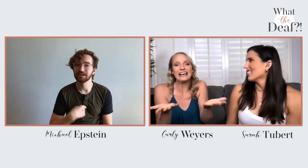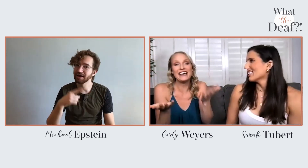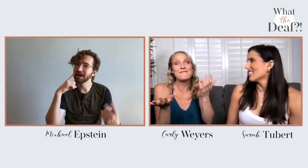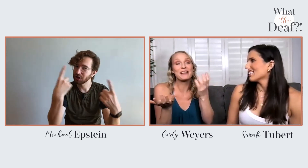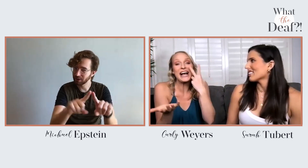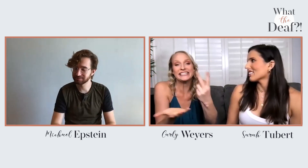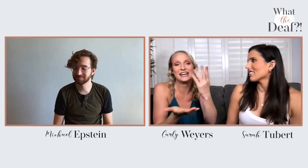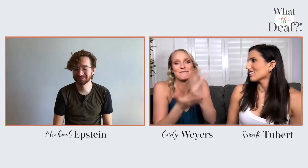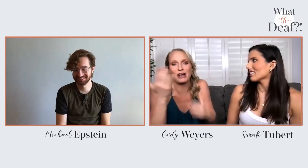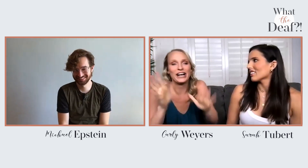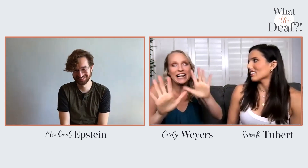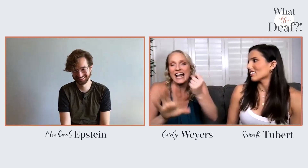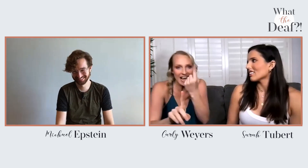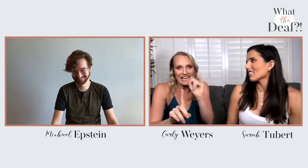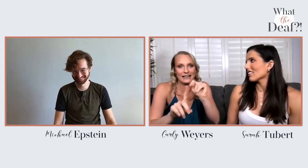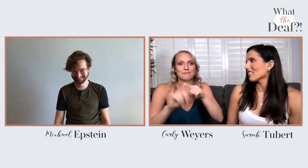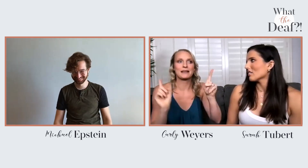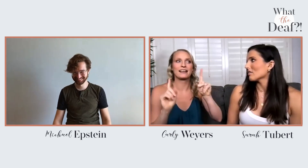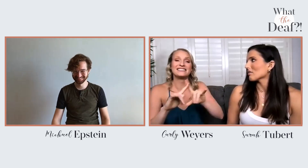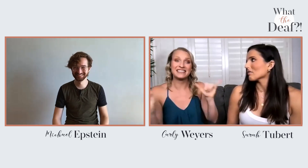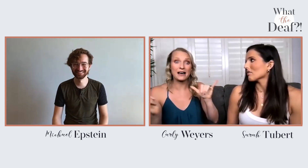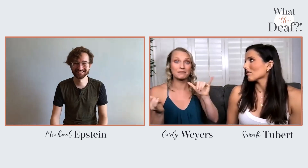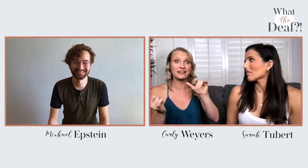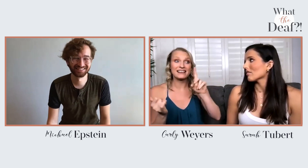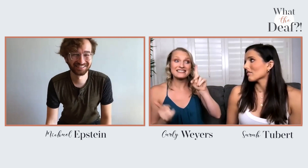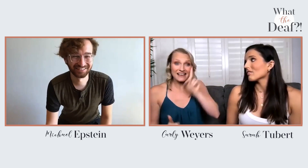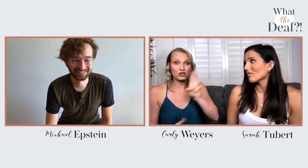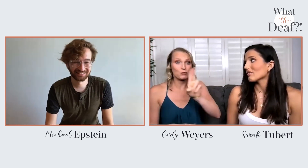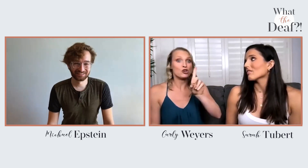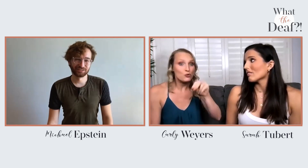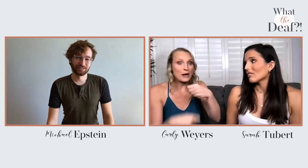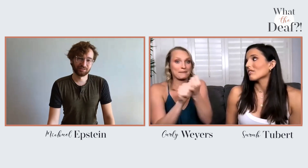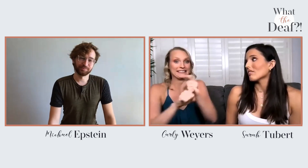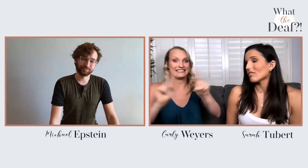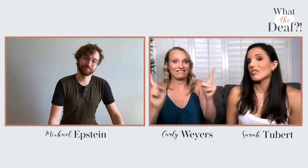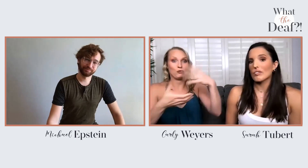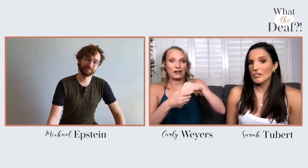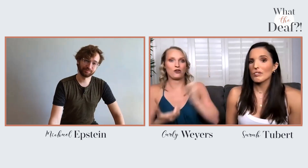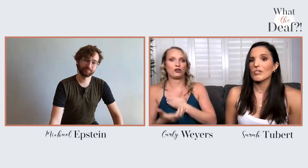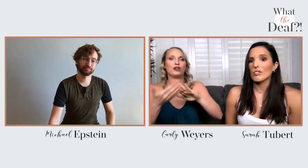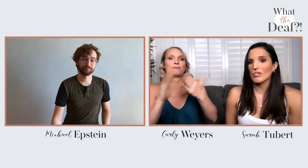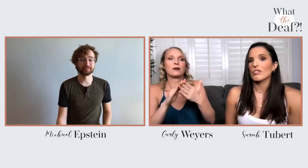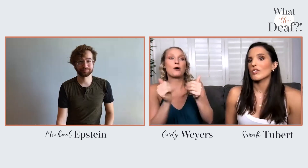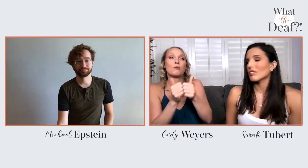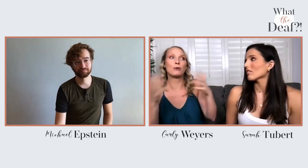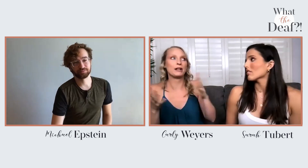And I'm like, okay I get it, but at the same time, "Deaf U" made a difference within our community